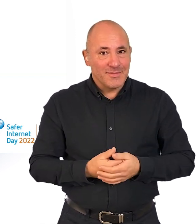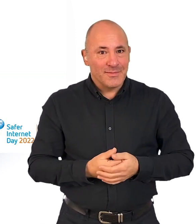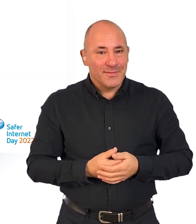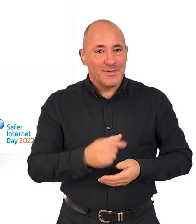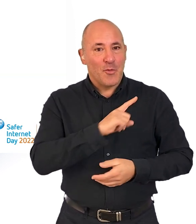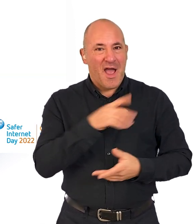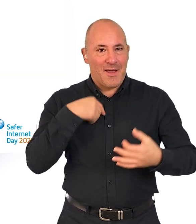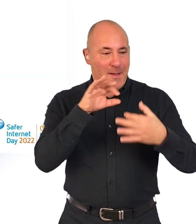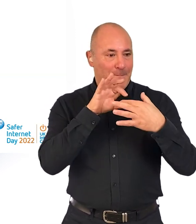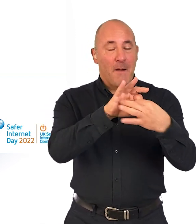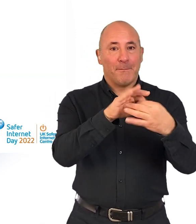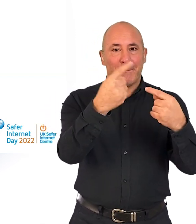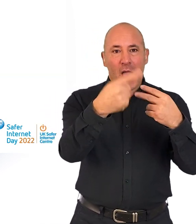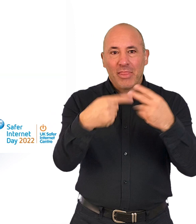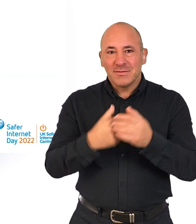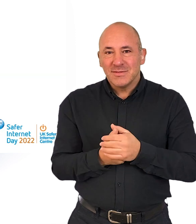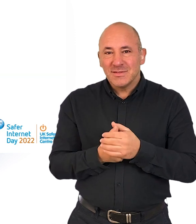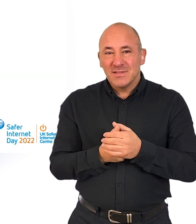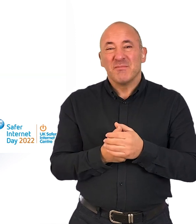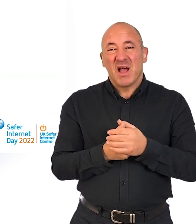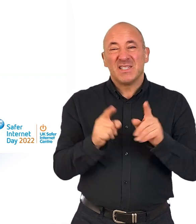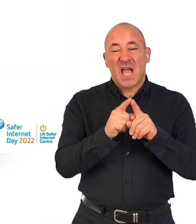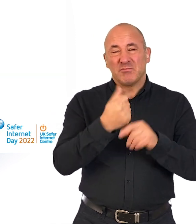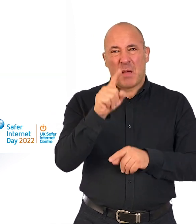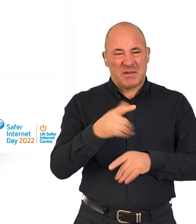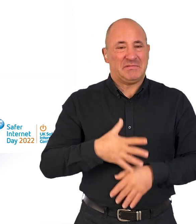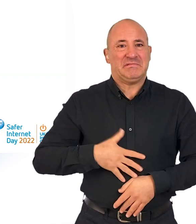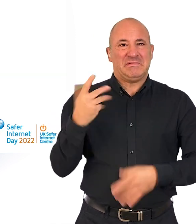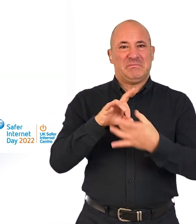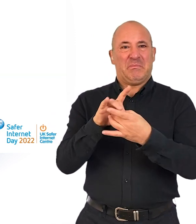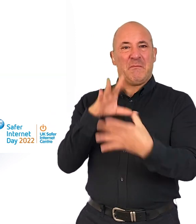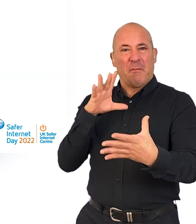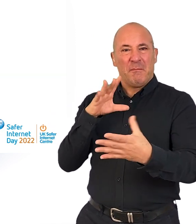It allows us to connect with others, but it can also drive people apart or away